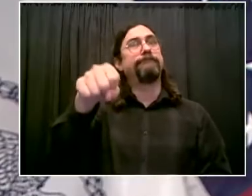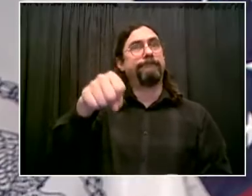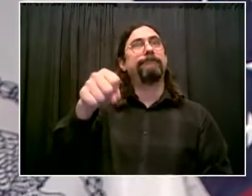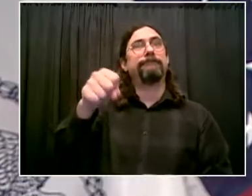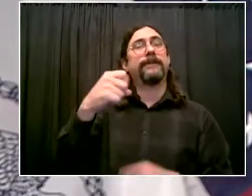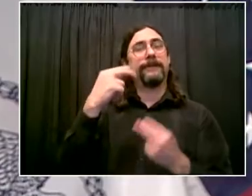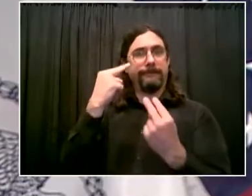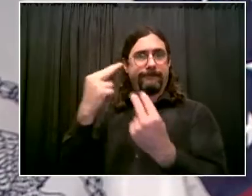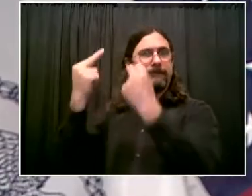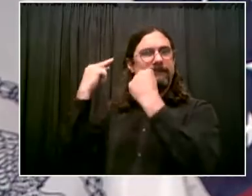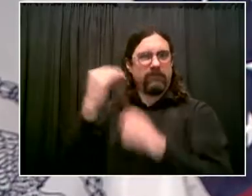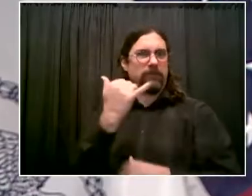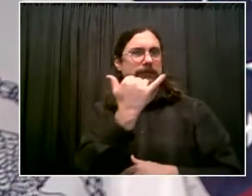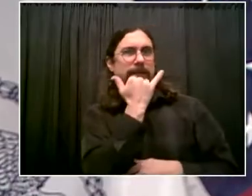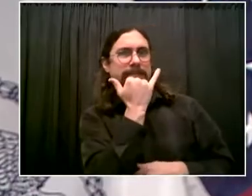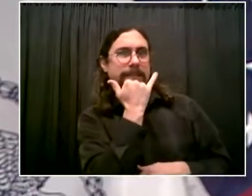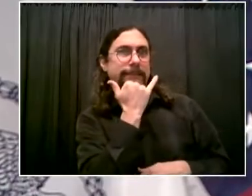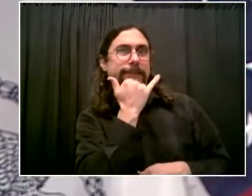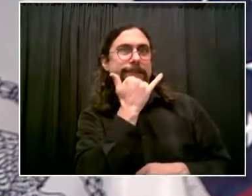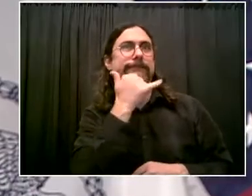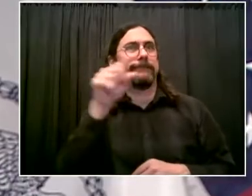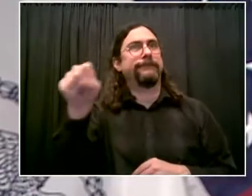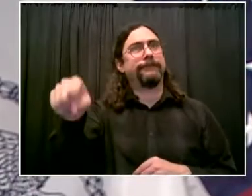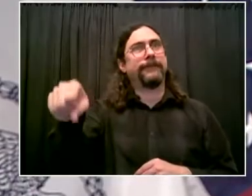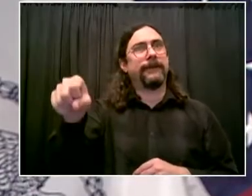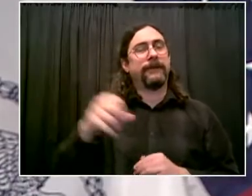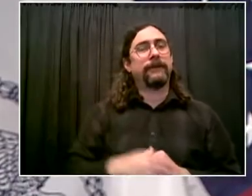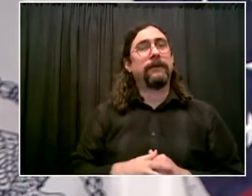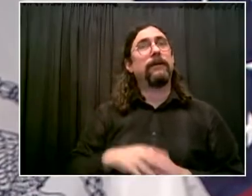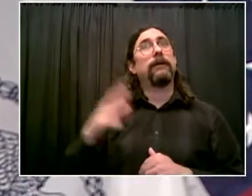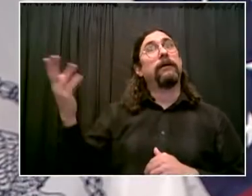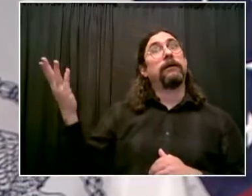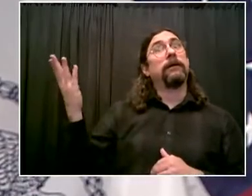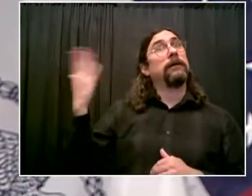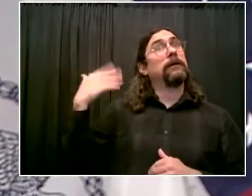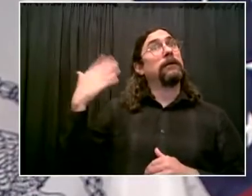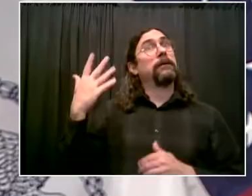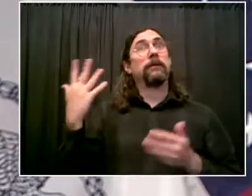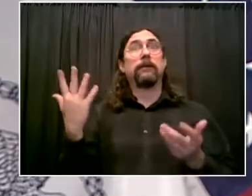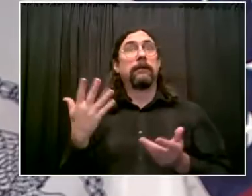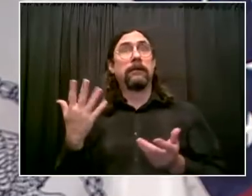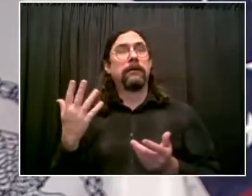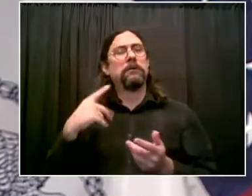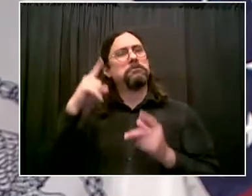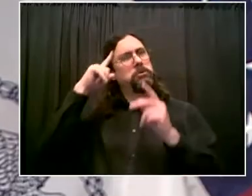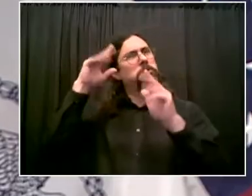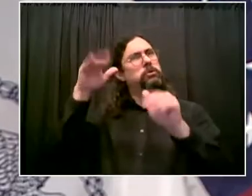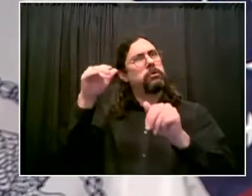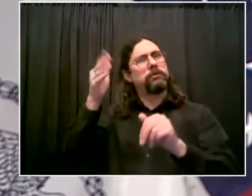U.S. DEPARTMENT OF JUSTICE. PROVEDO T BEA MISTAKE. I OWN THAT, I